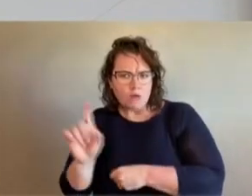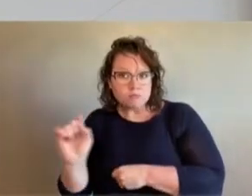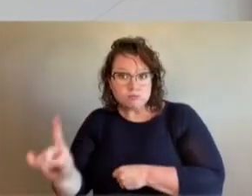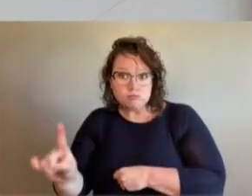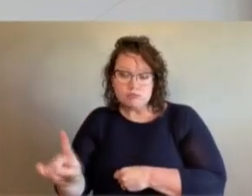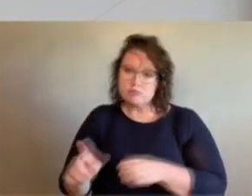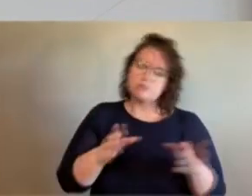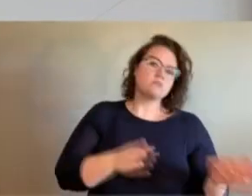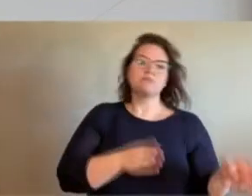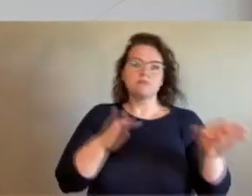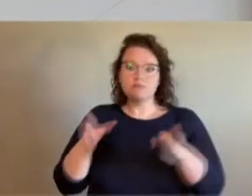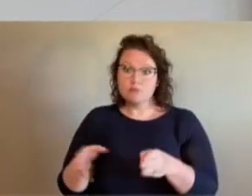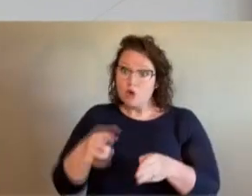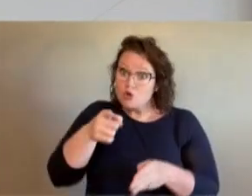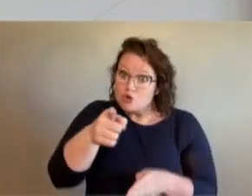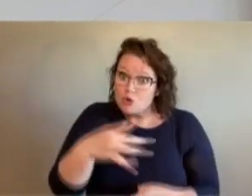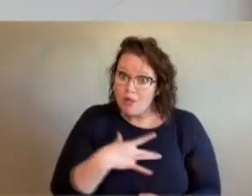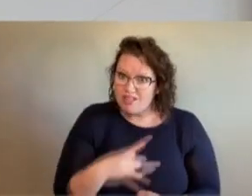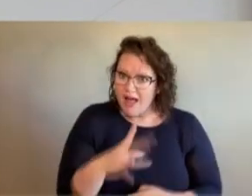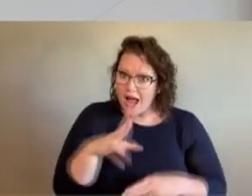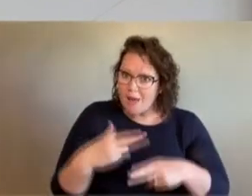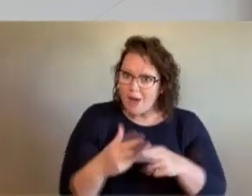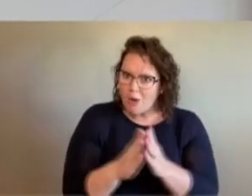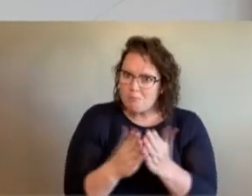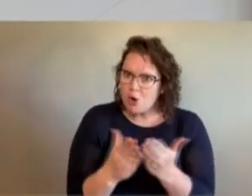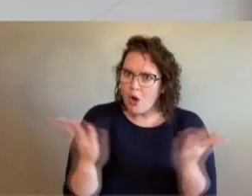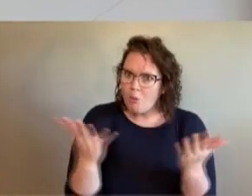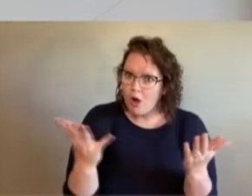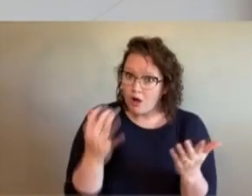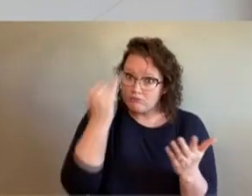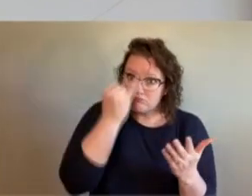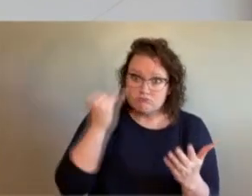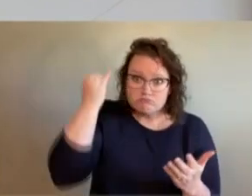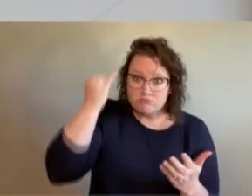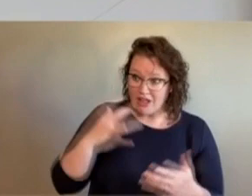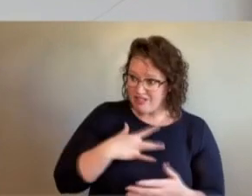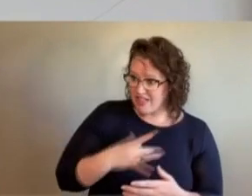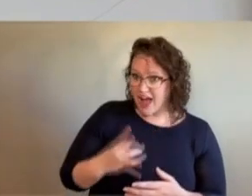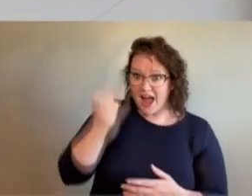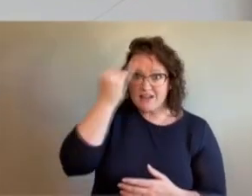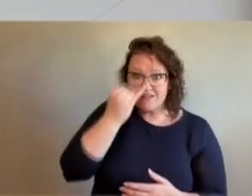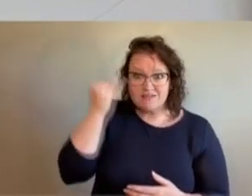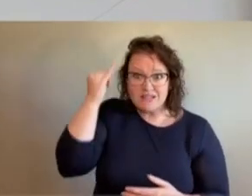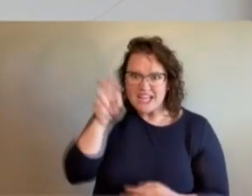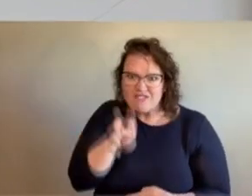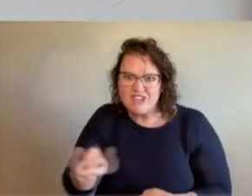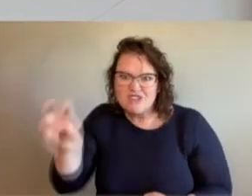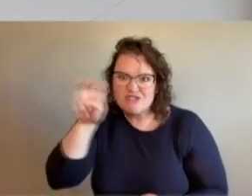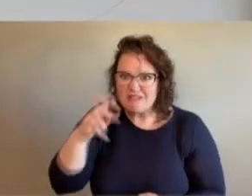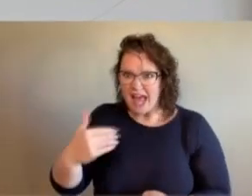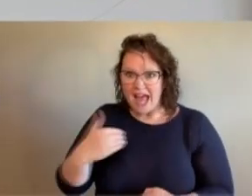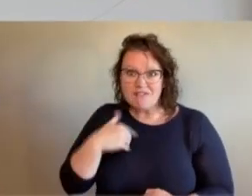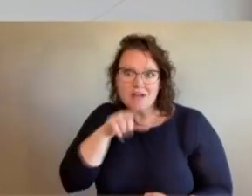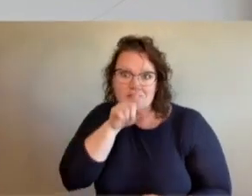job? Does Mr. Annis have another job, or does he just write books?